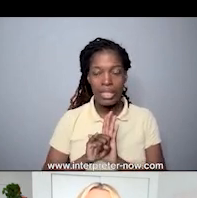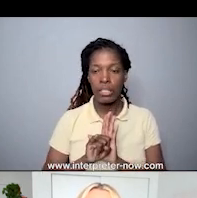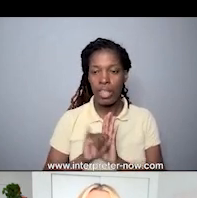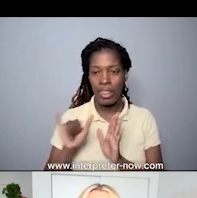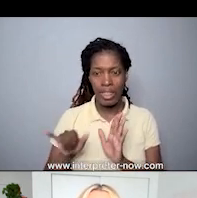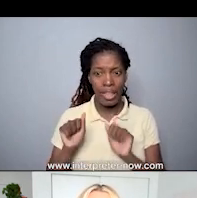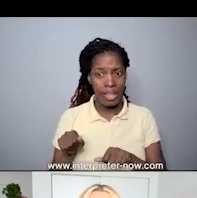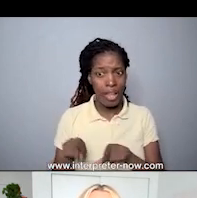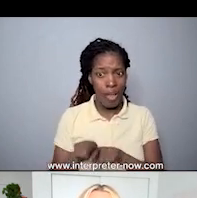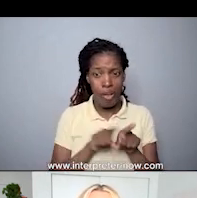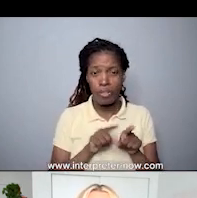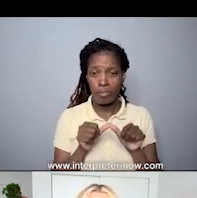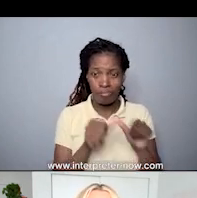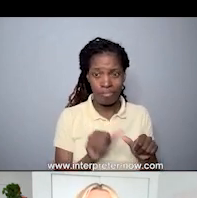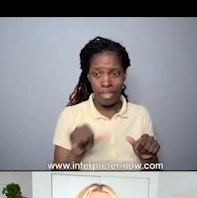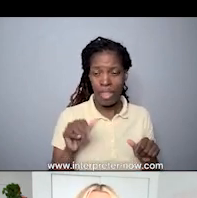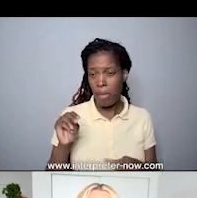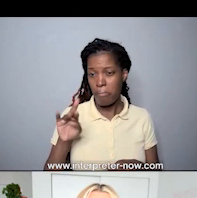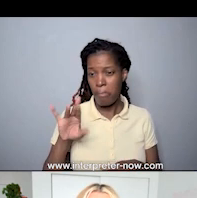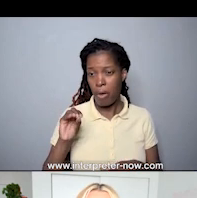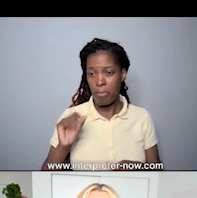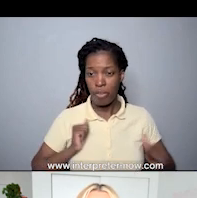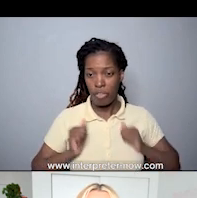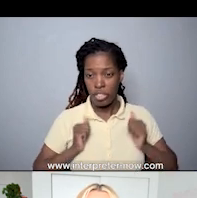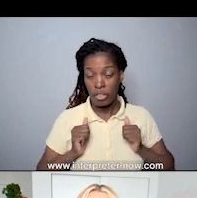identity, can also perpetuate this microaggression as well.